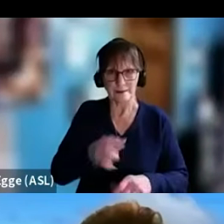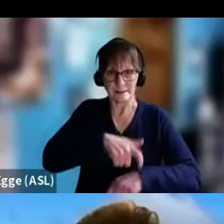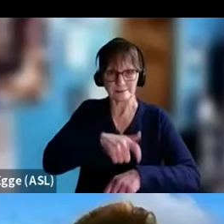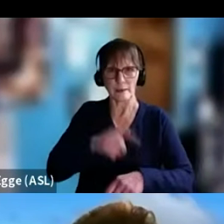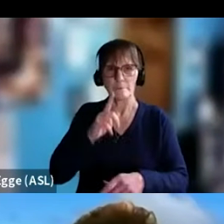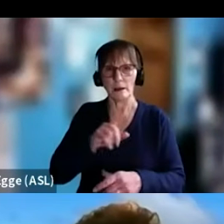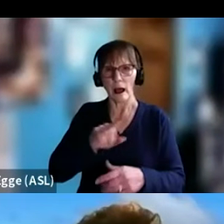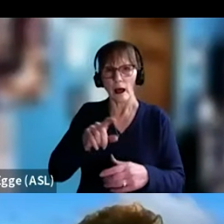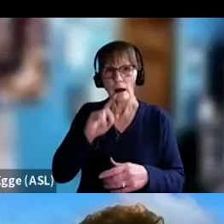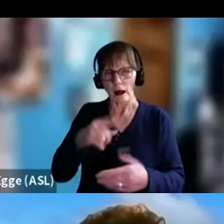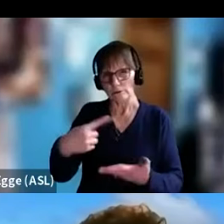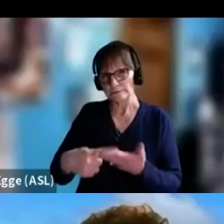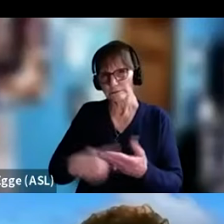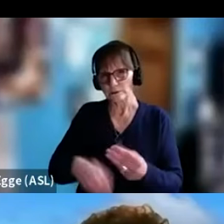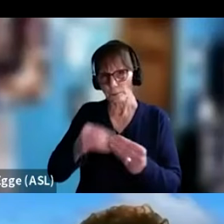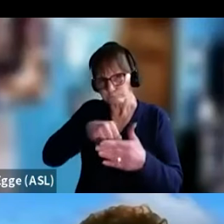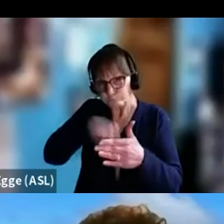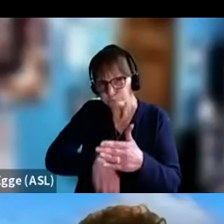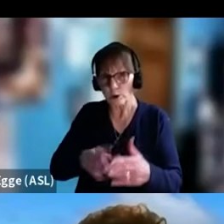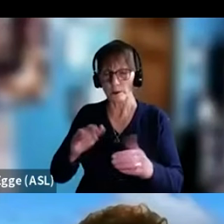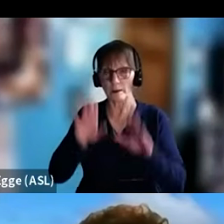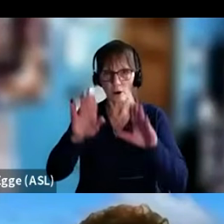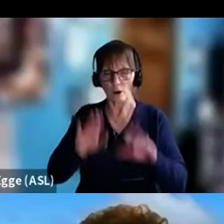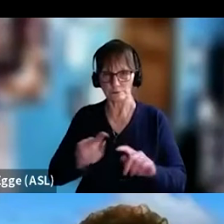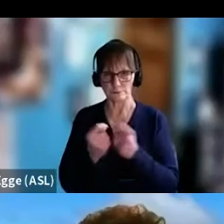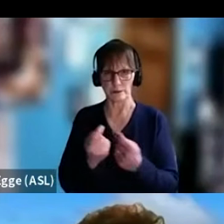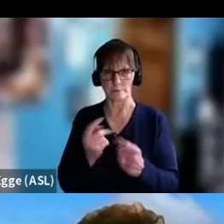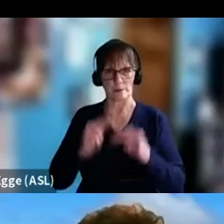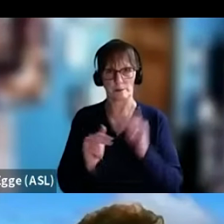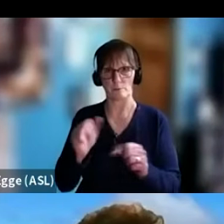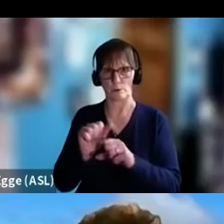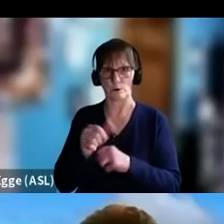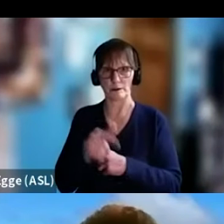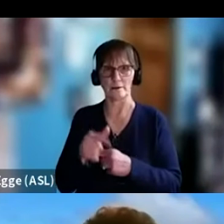'cause we did have an awesome team at one of the buildings I worked at where we stepped up and went above and beyond